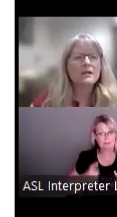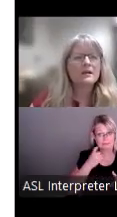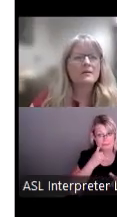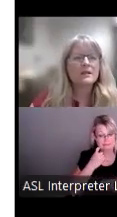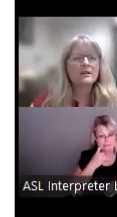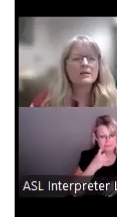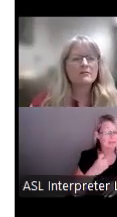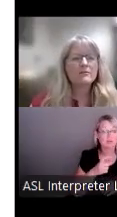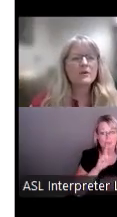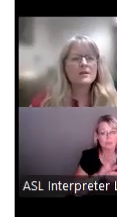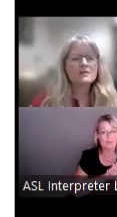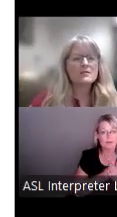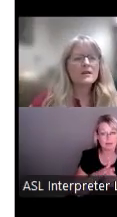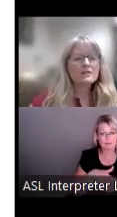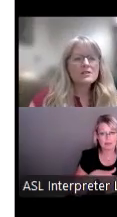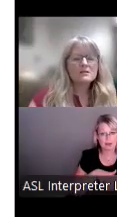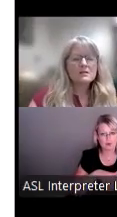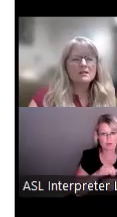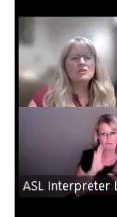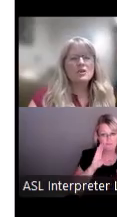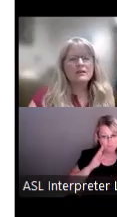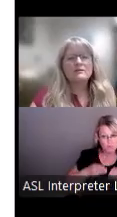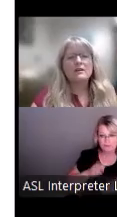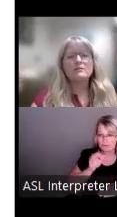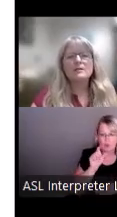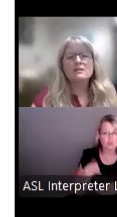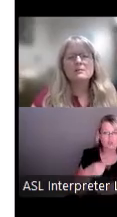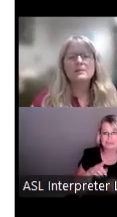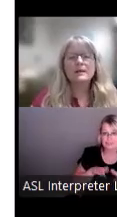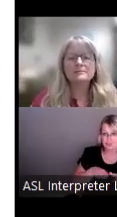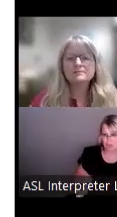become an area of focus, not just in child development, but